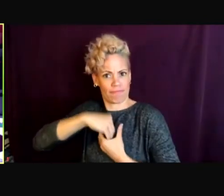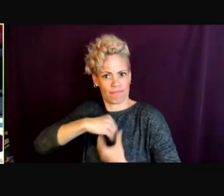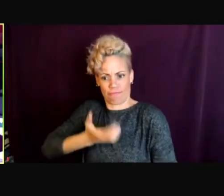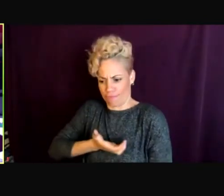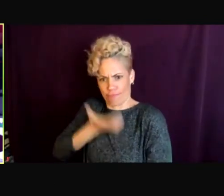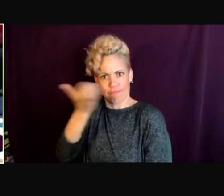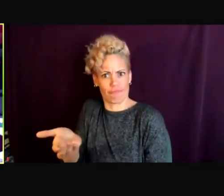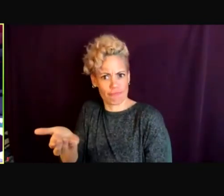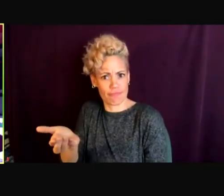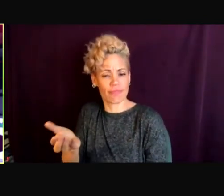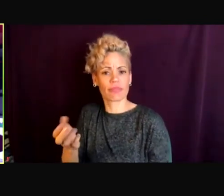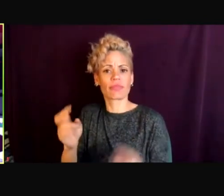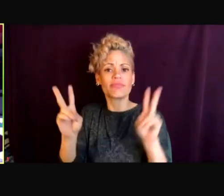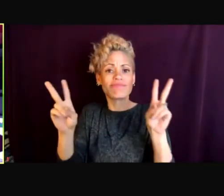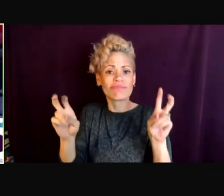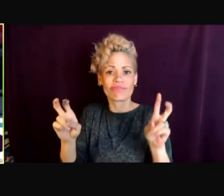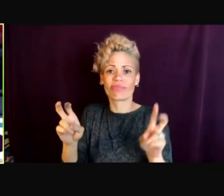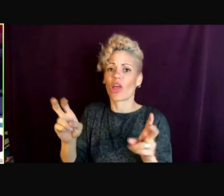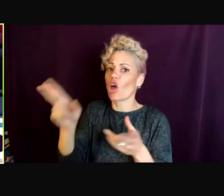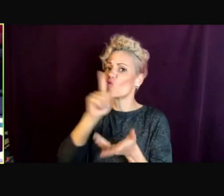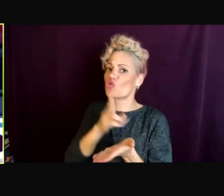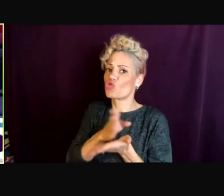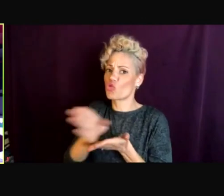And not many people are more powerful than a Pope.